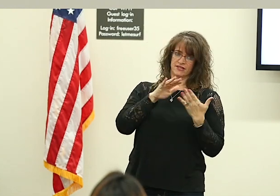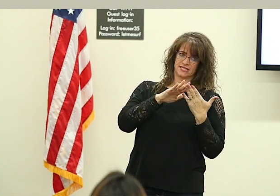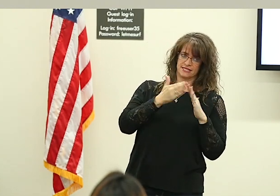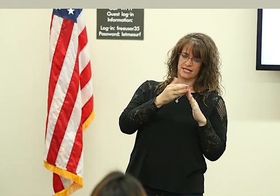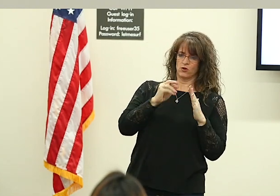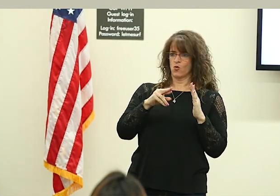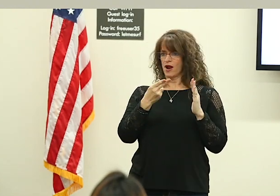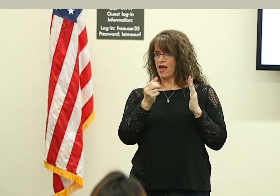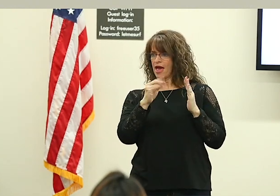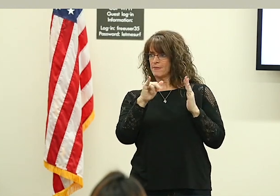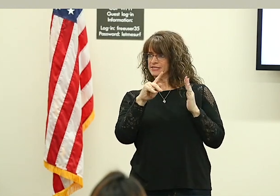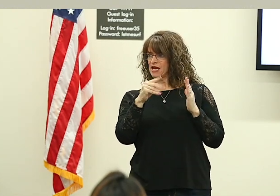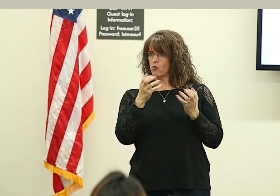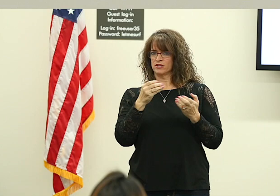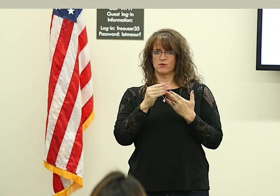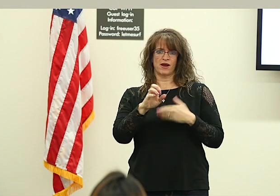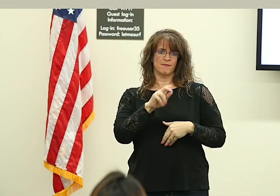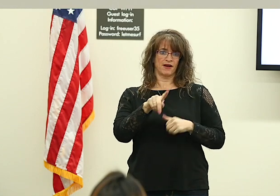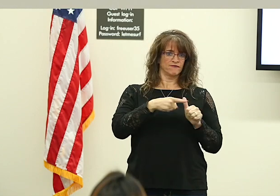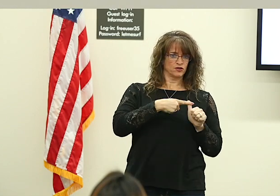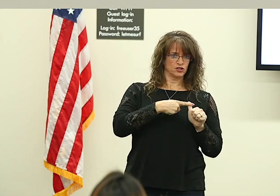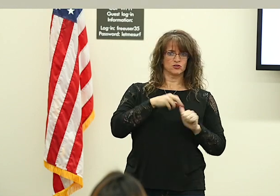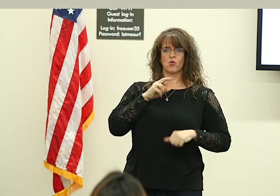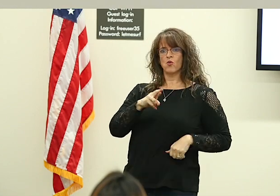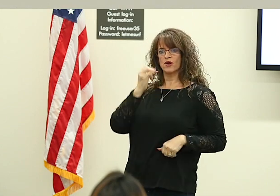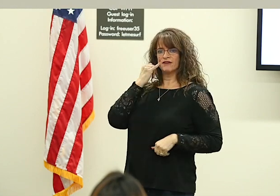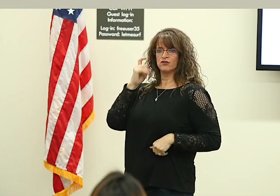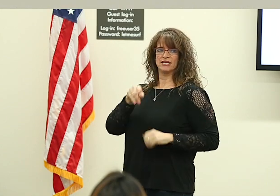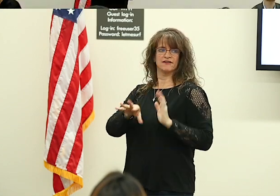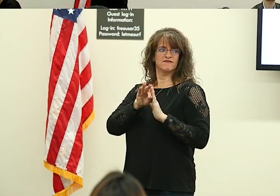Or if you'll need to find a buyer that meets the requirements.